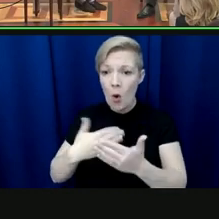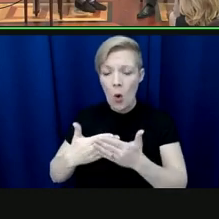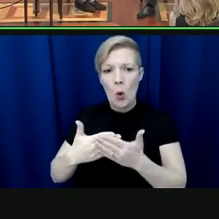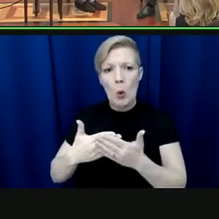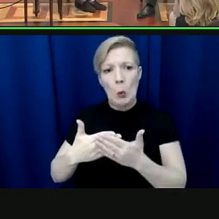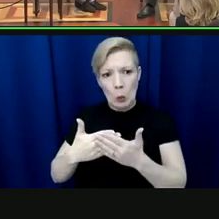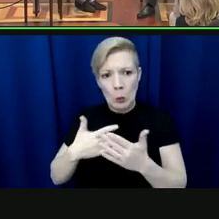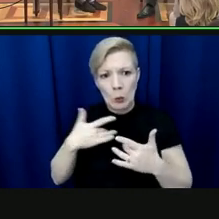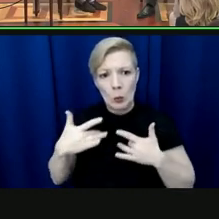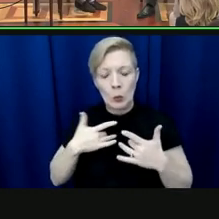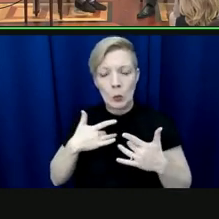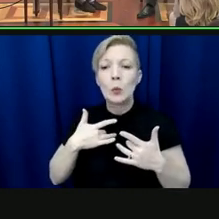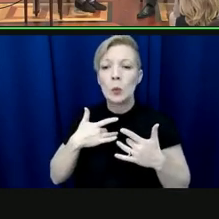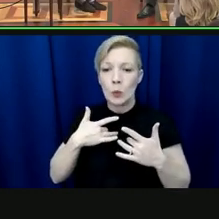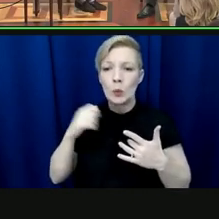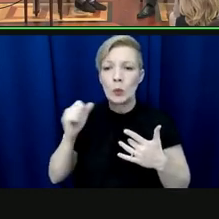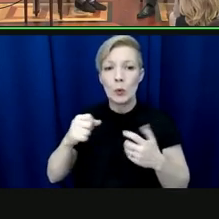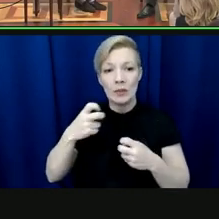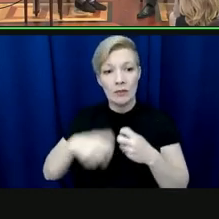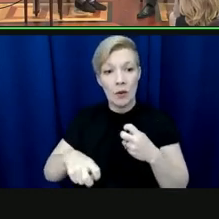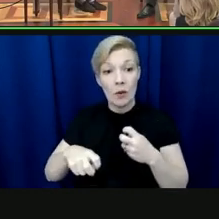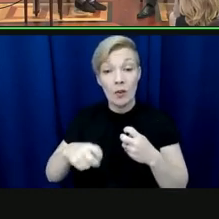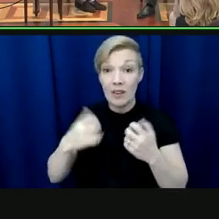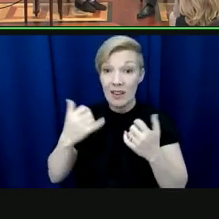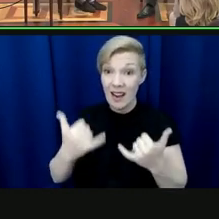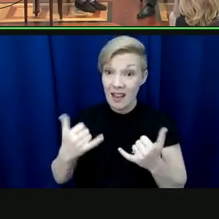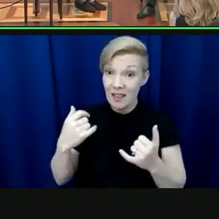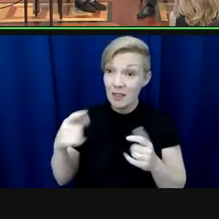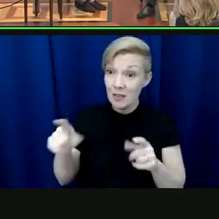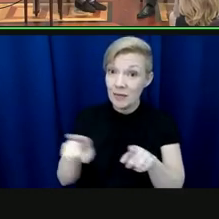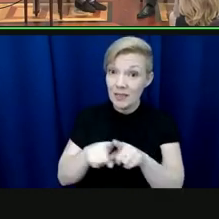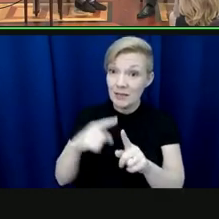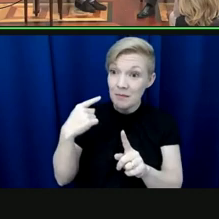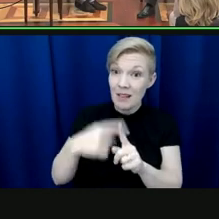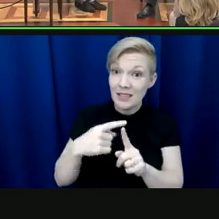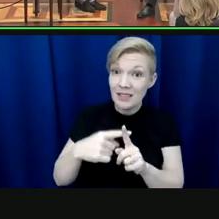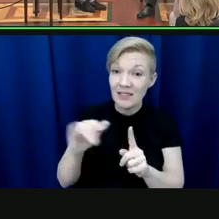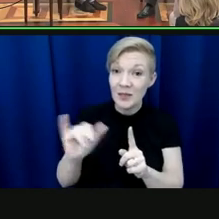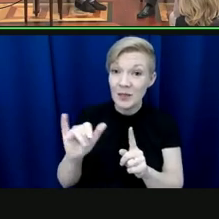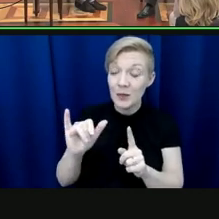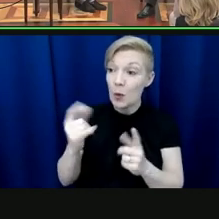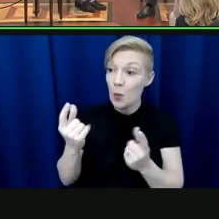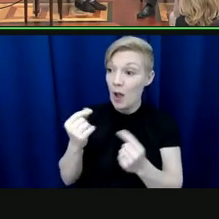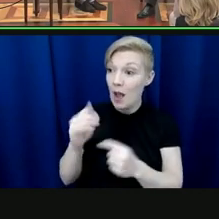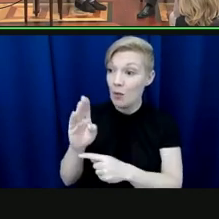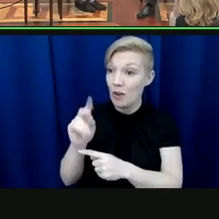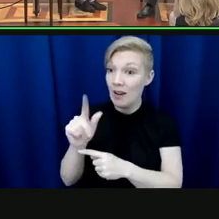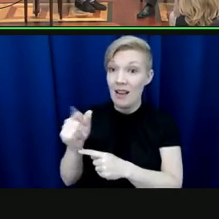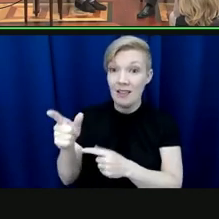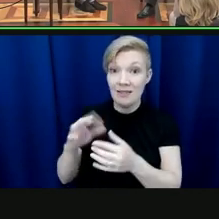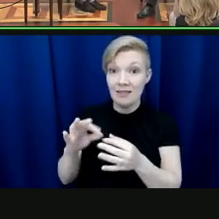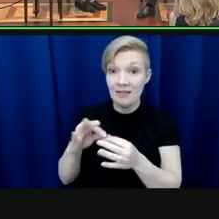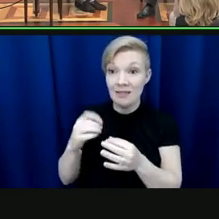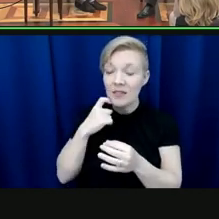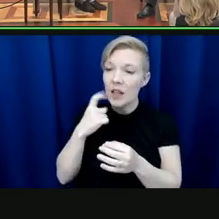it's also a time of positive records, too. As Brenda was also pointing out, a time of record climate legislation,